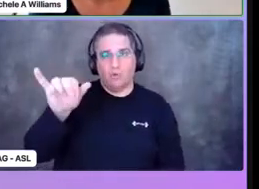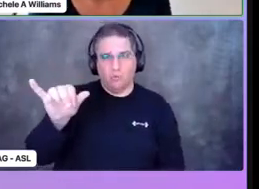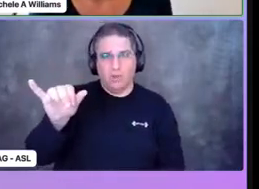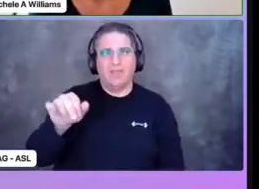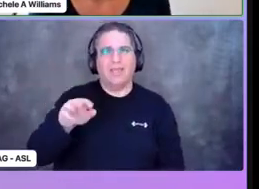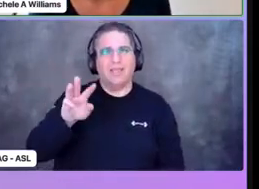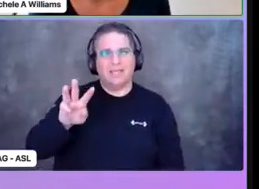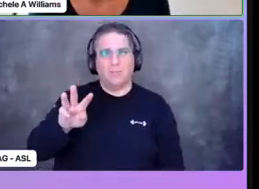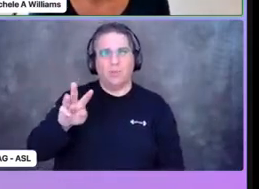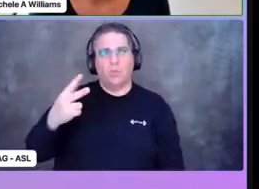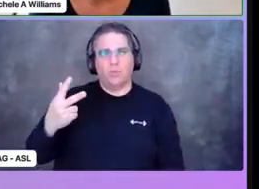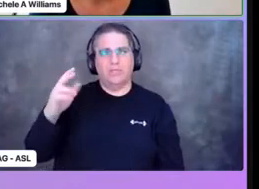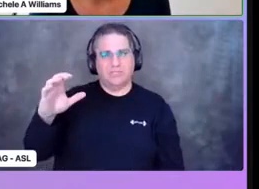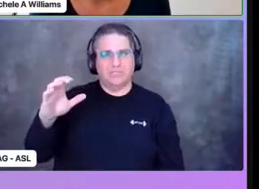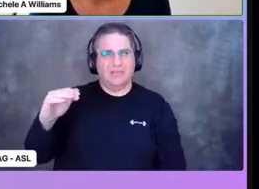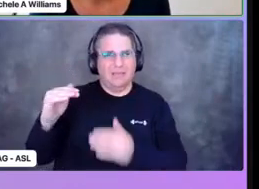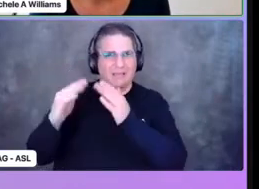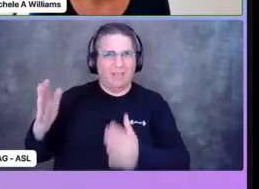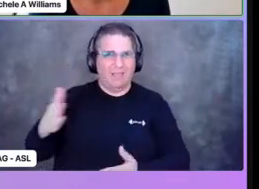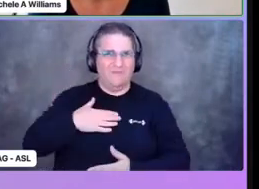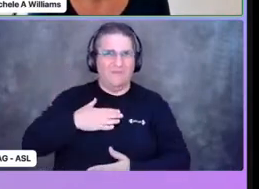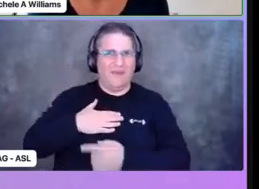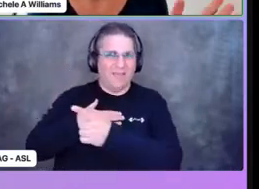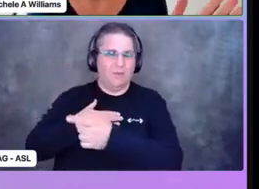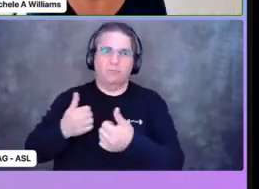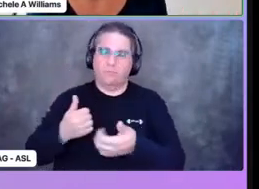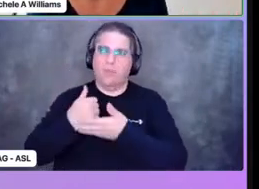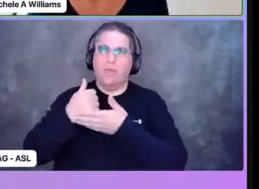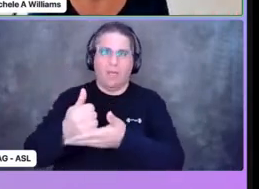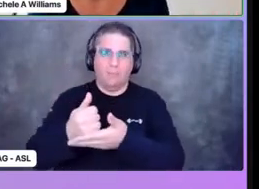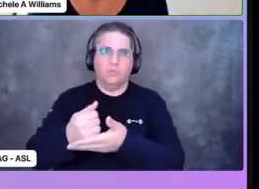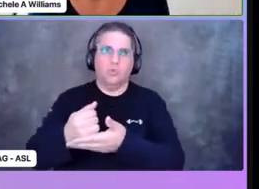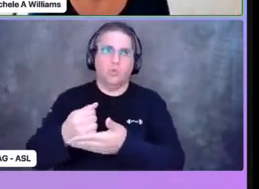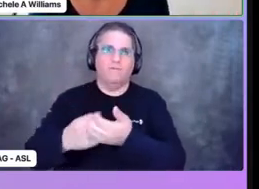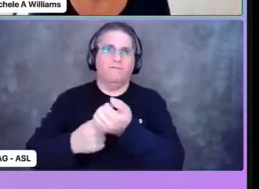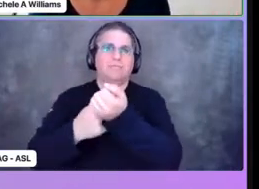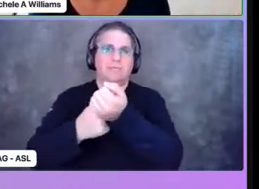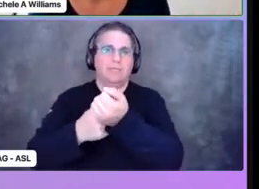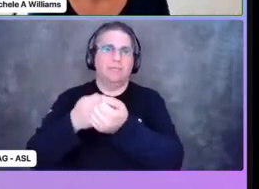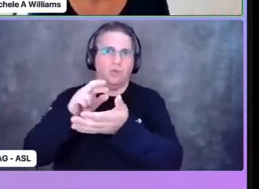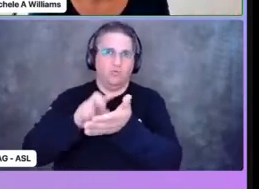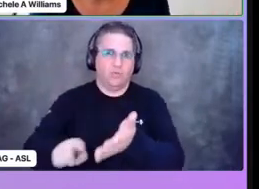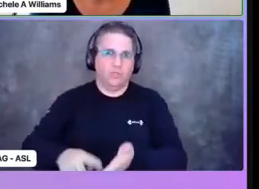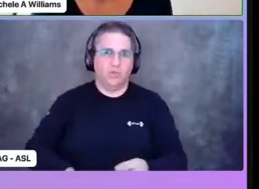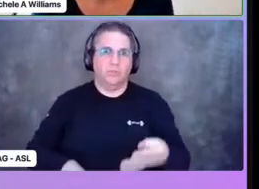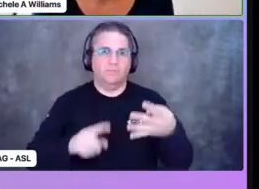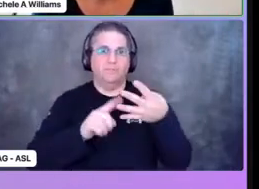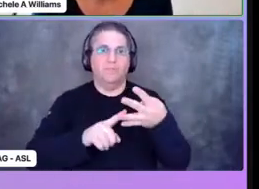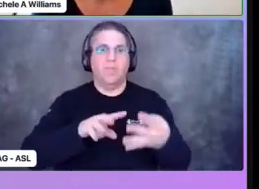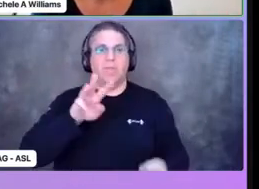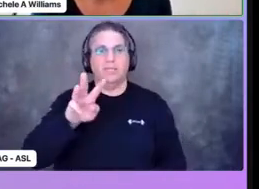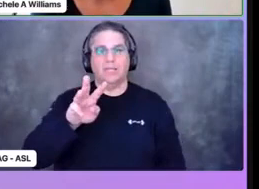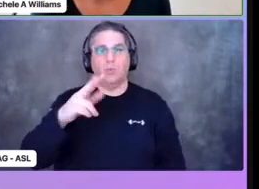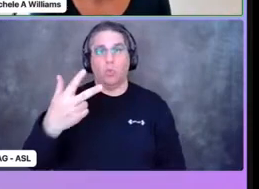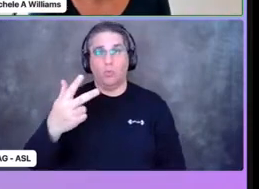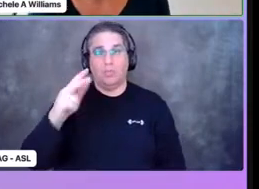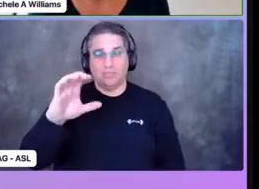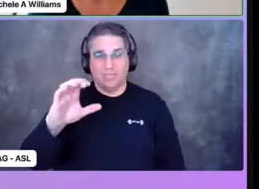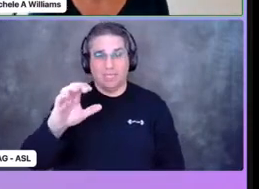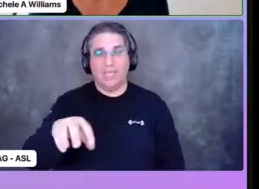resource by a W3C colleague of mine Sean Henry, that gives those practical tips about